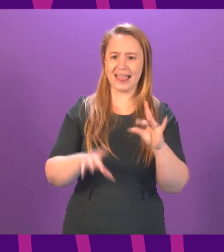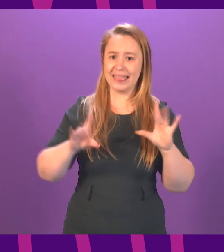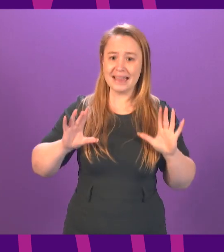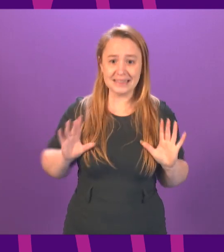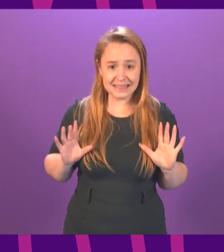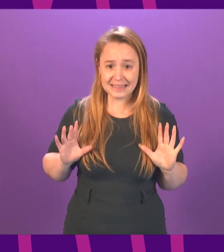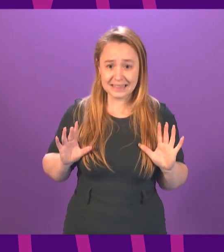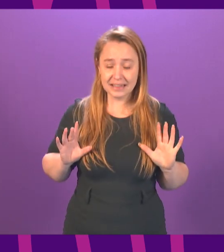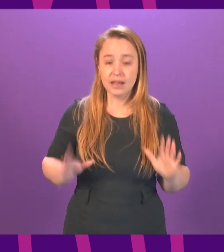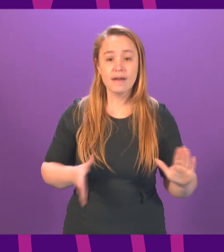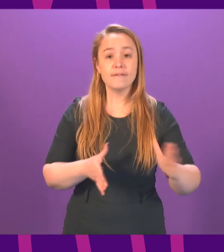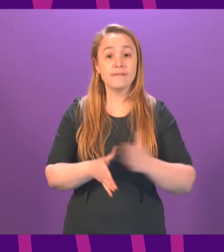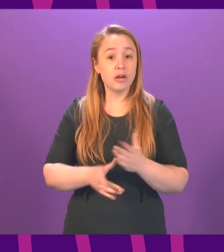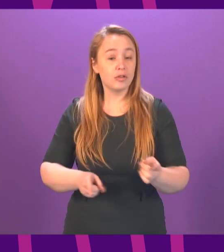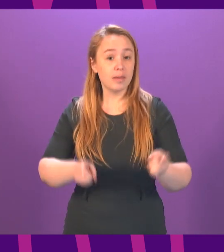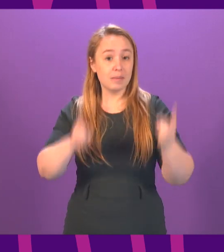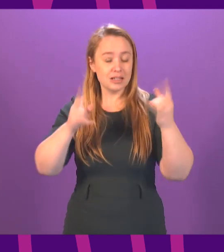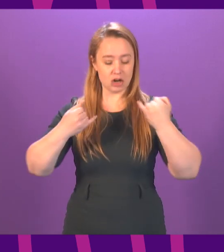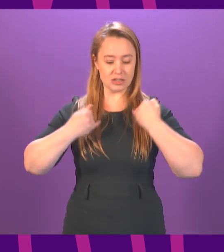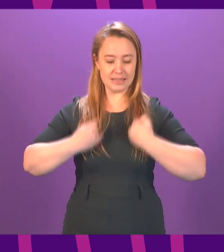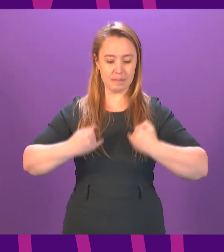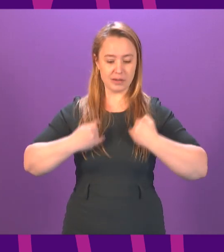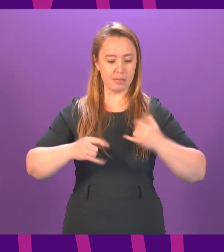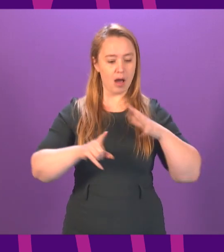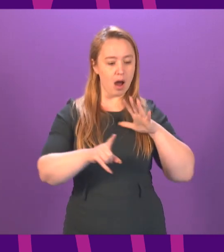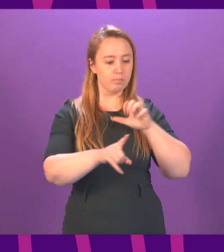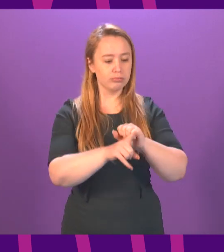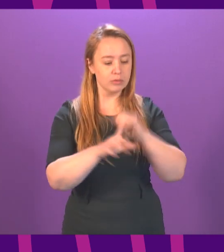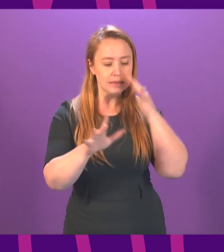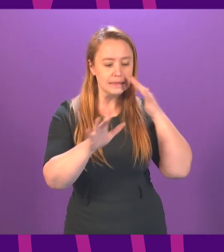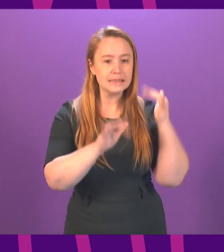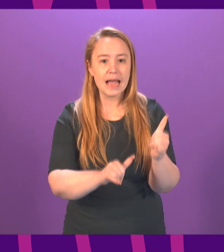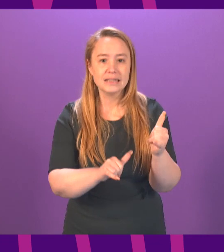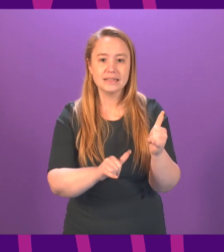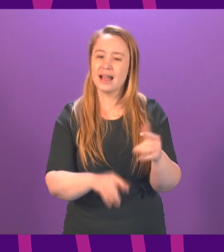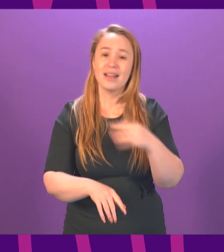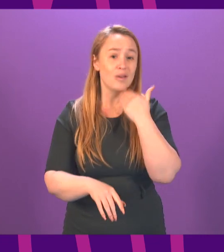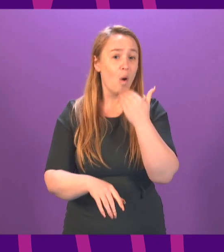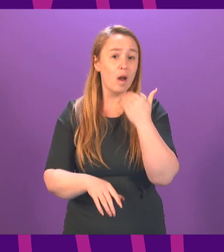that the First Minister’s symptom-led approach to testing is not enough to control the virus.